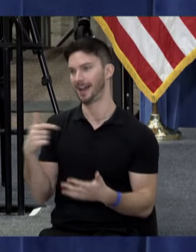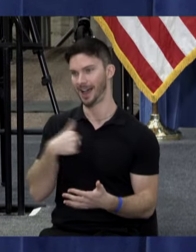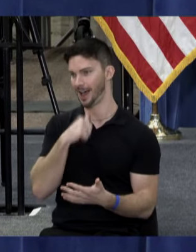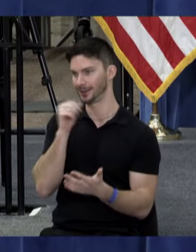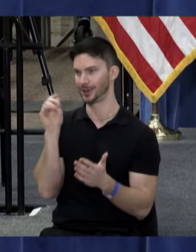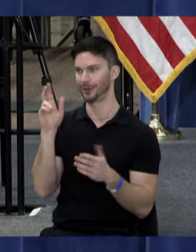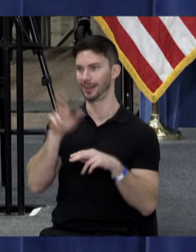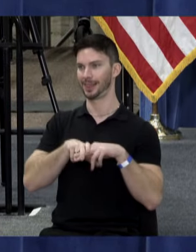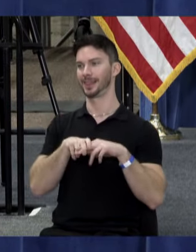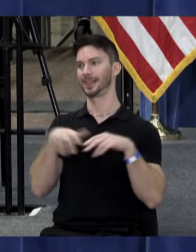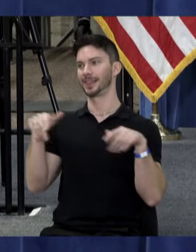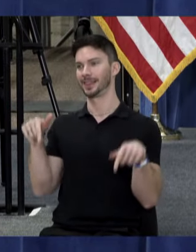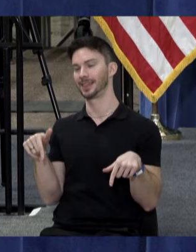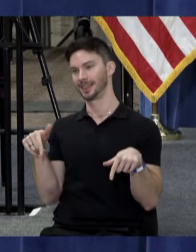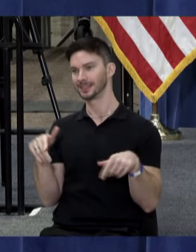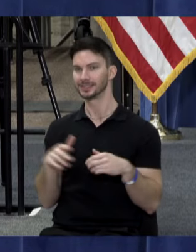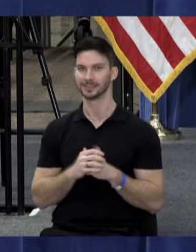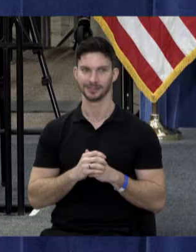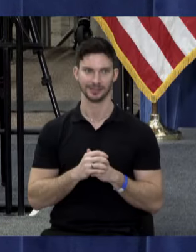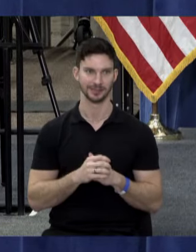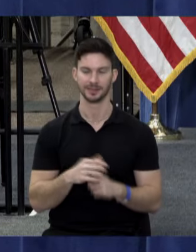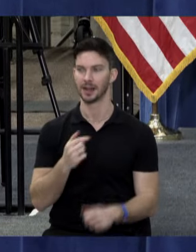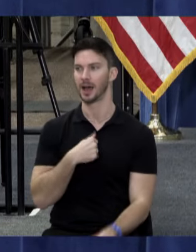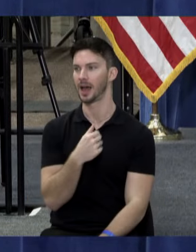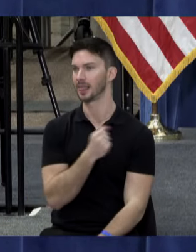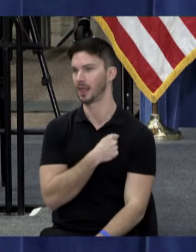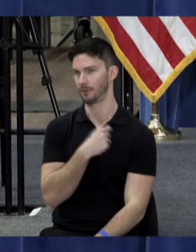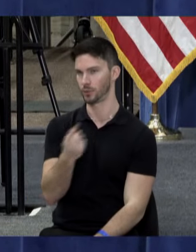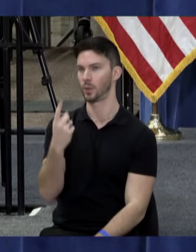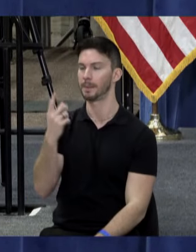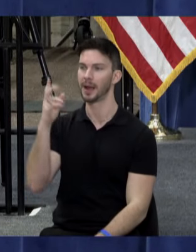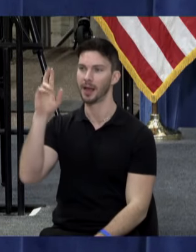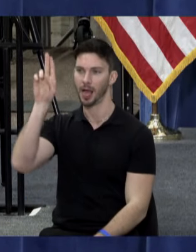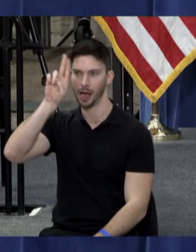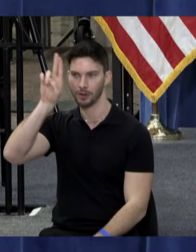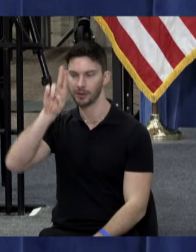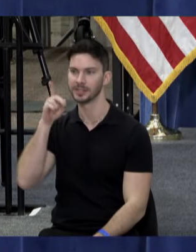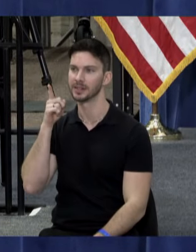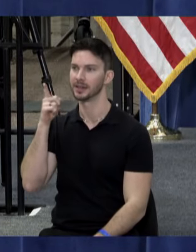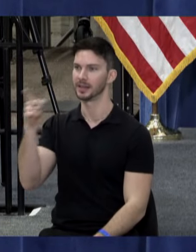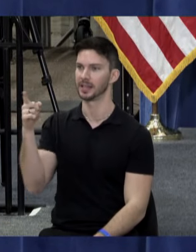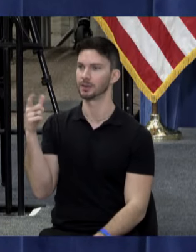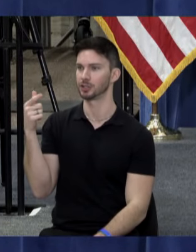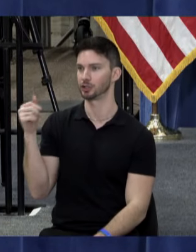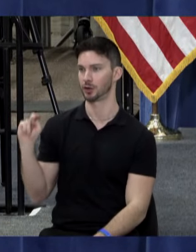I adored one of my uncles, Uncle Kel. He was a general in the U.S. Air Force. He was a West Point